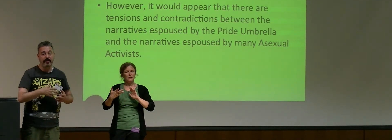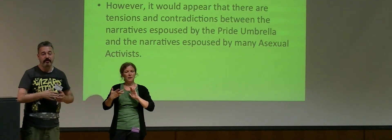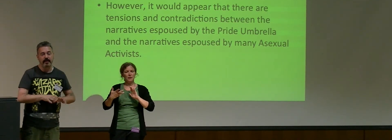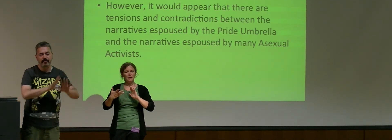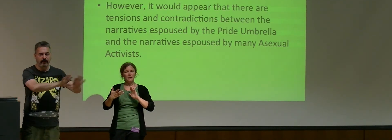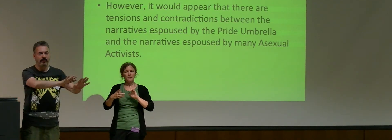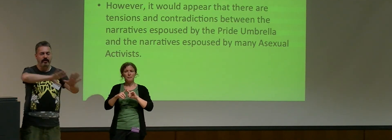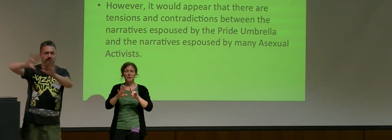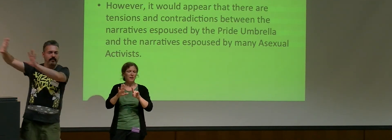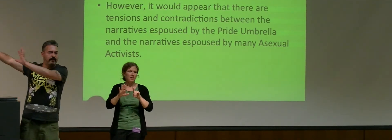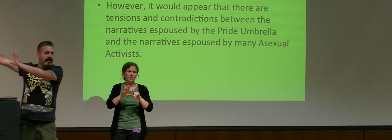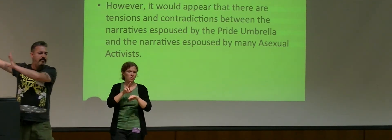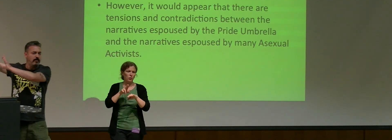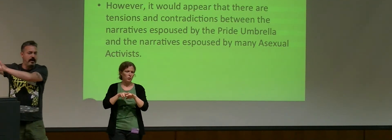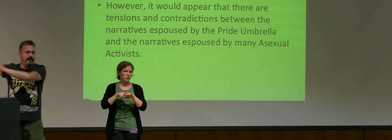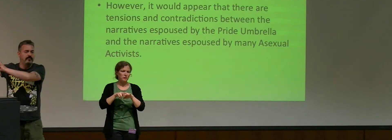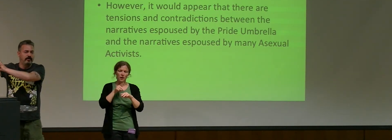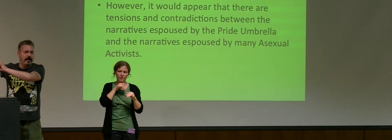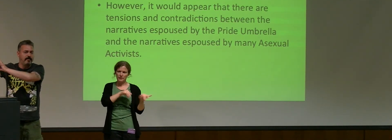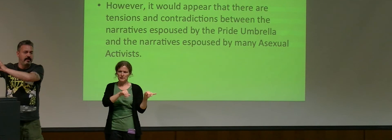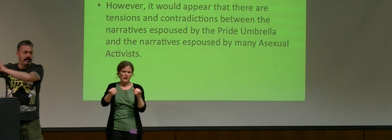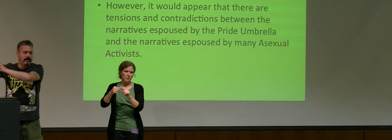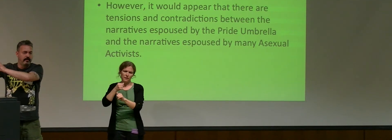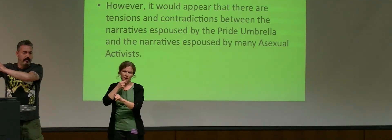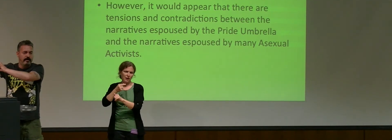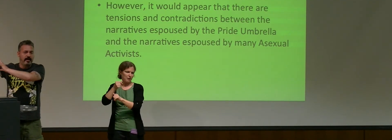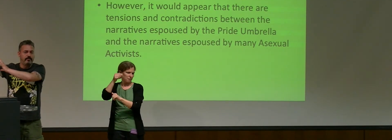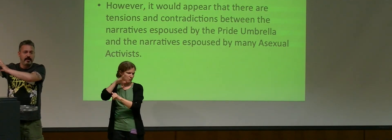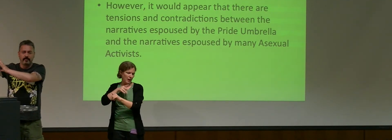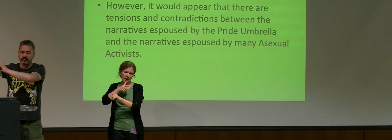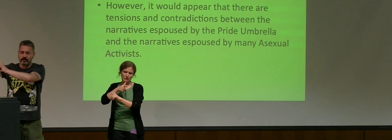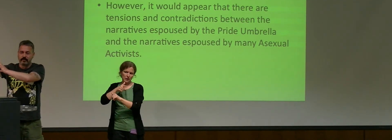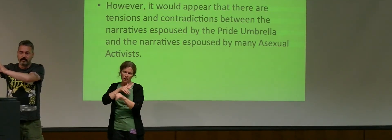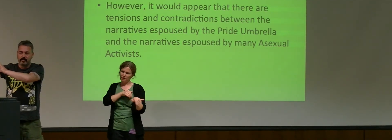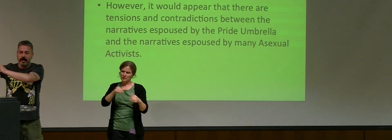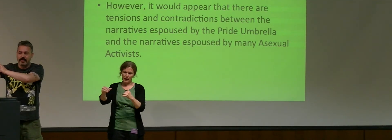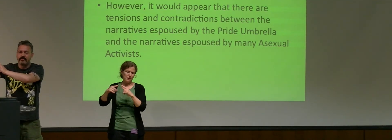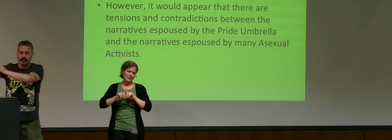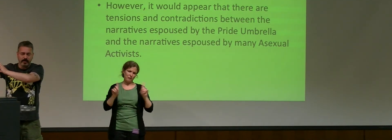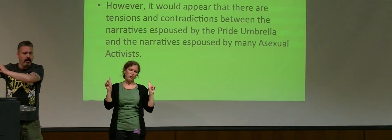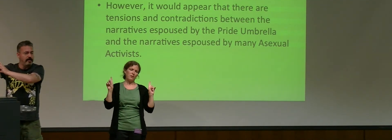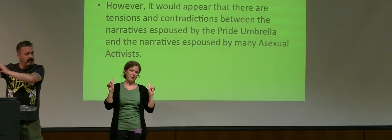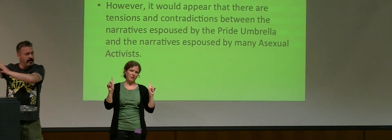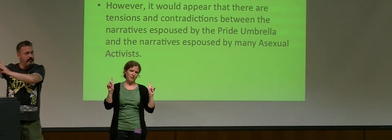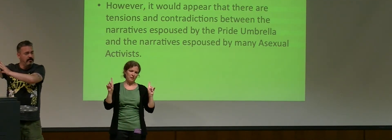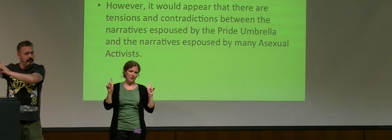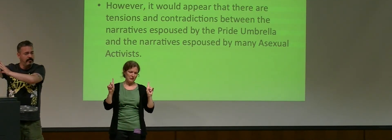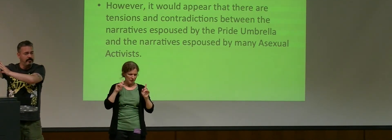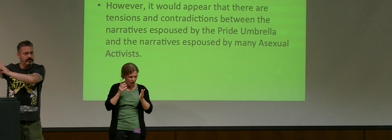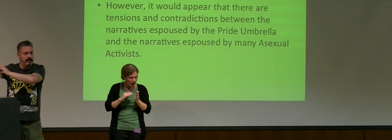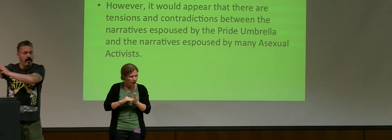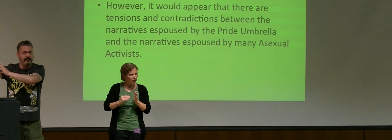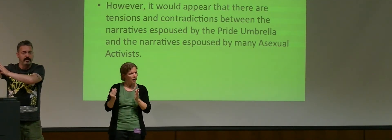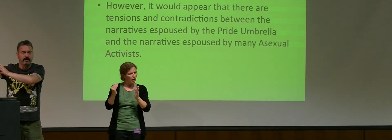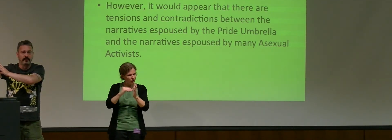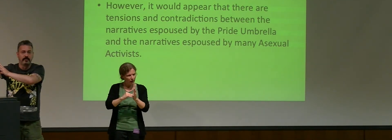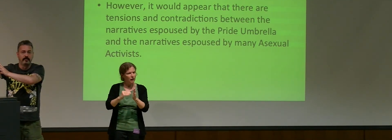“But that’s not the same as what happens to gay men and lesbians” and that’s a recurring theme in the research that I’ve done,